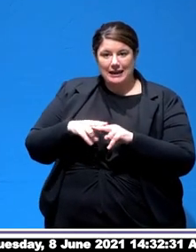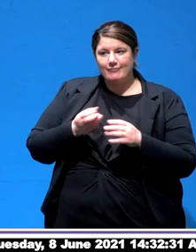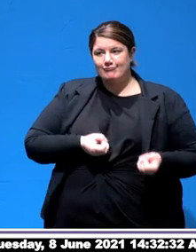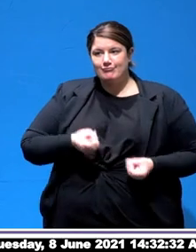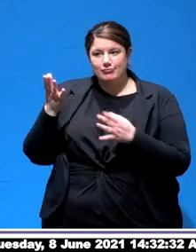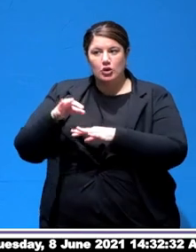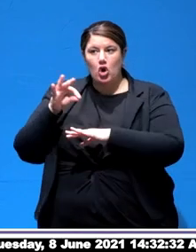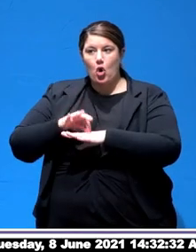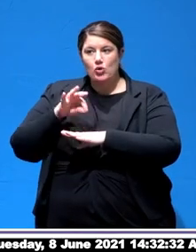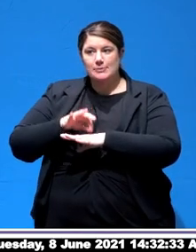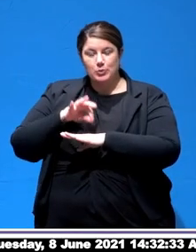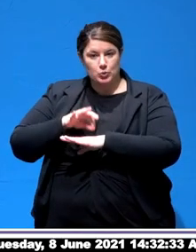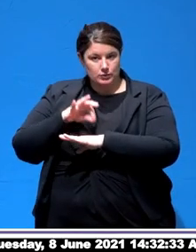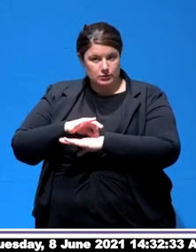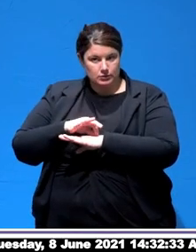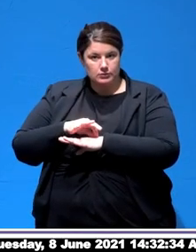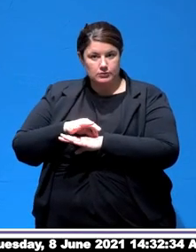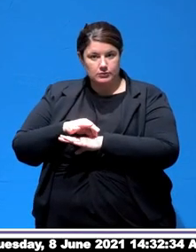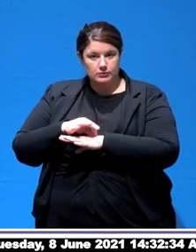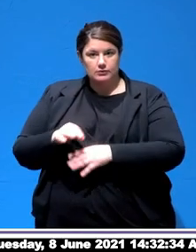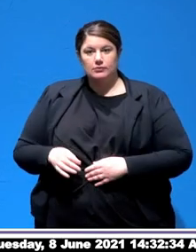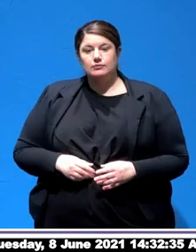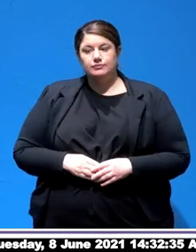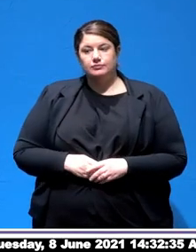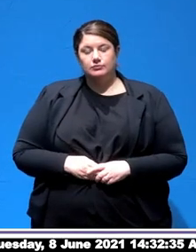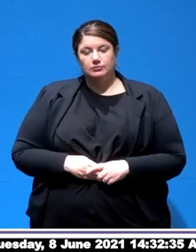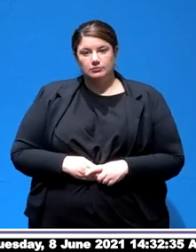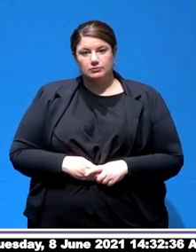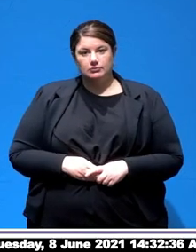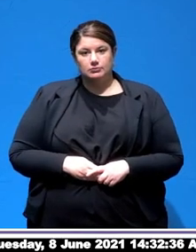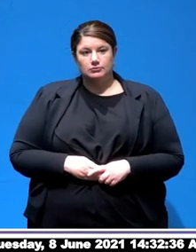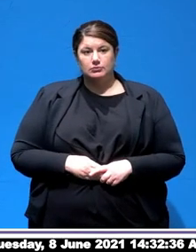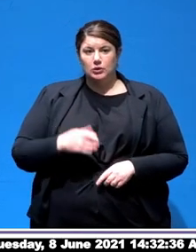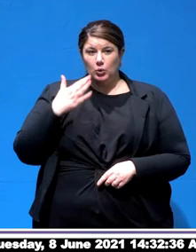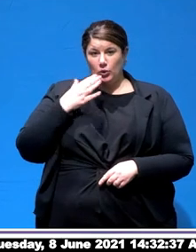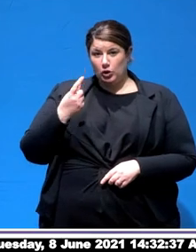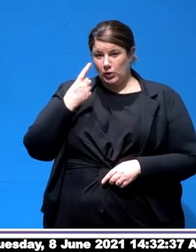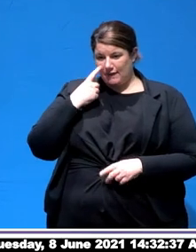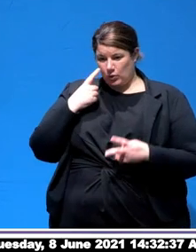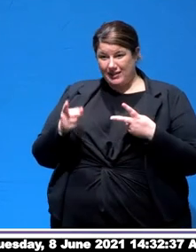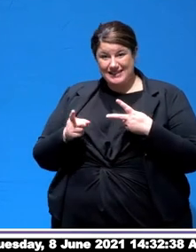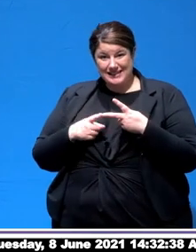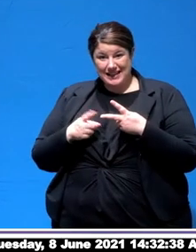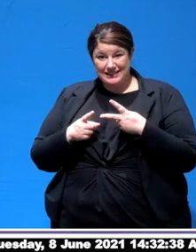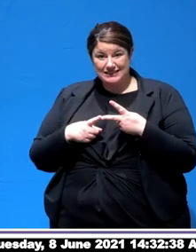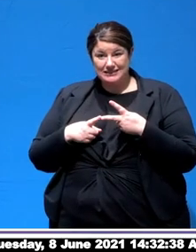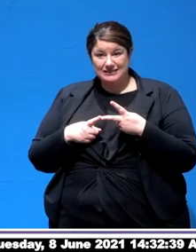or at least attendance to the hospital on Friday night, when you look at the latter, it says: